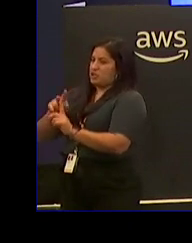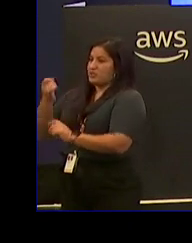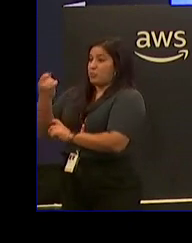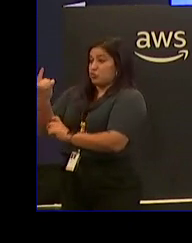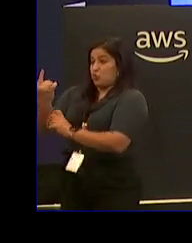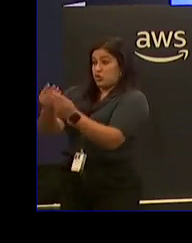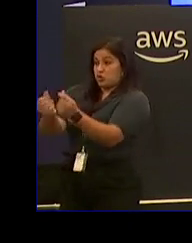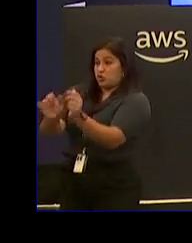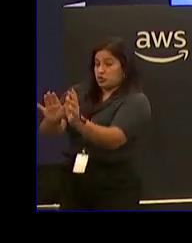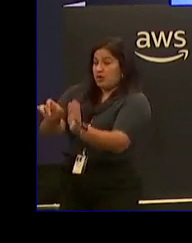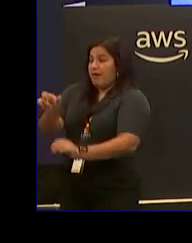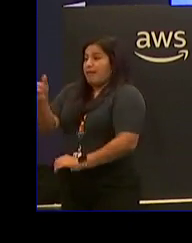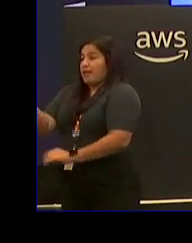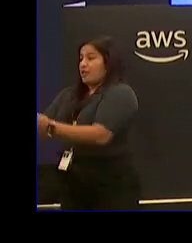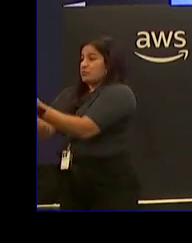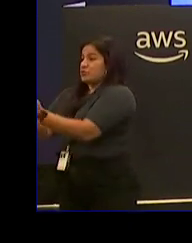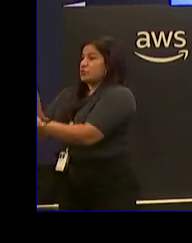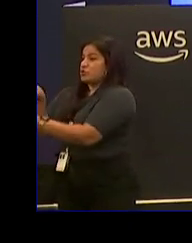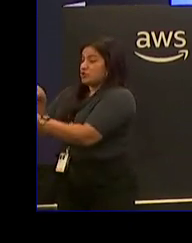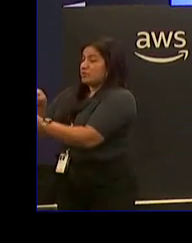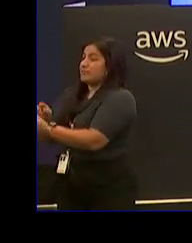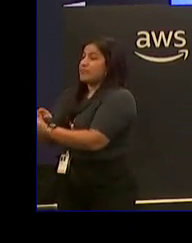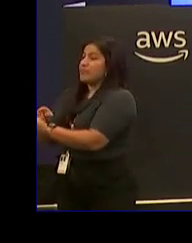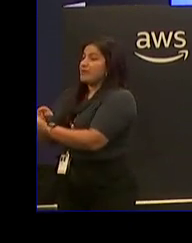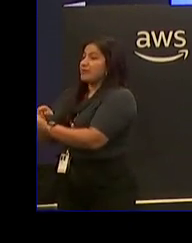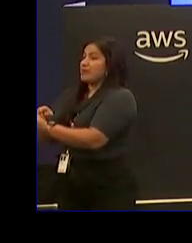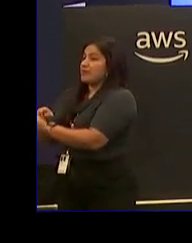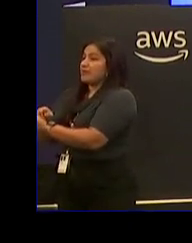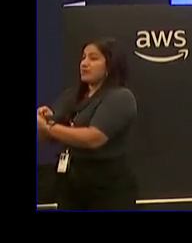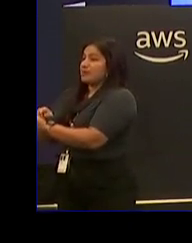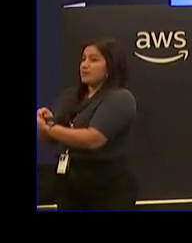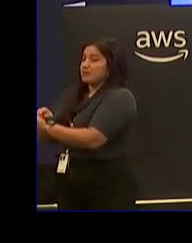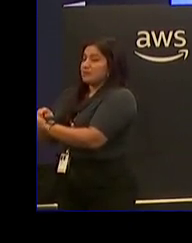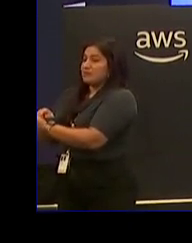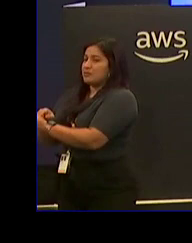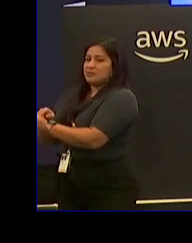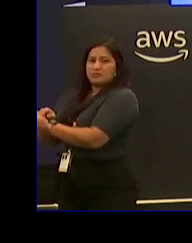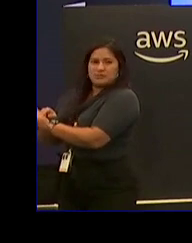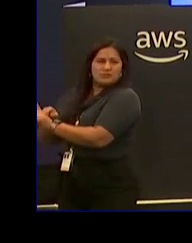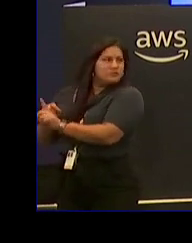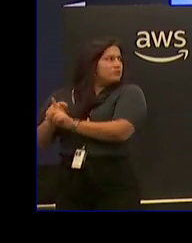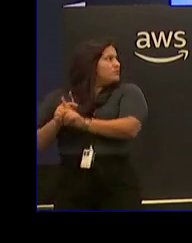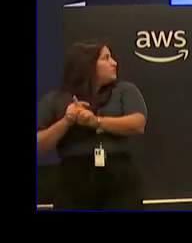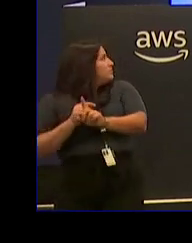Another aspect of the solution is to demonetize generative AI and to make it more inclusive